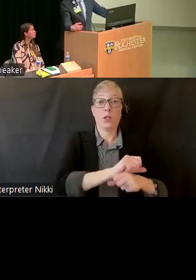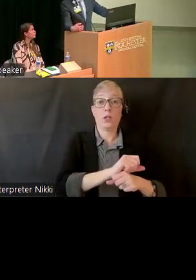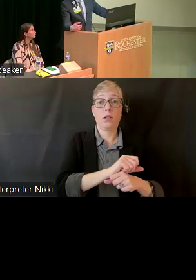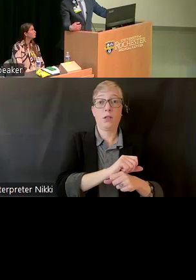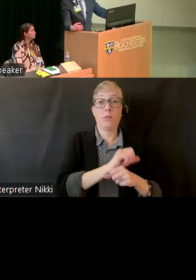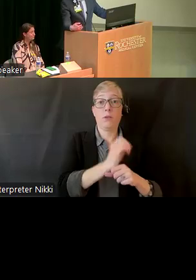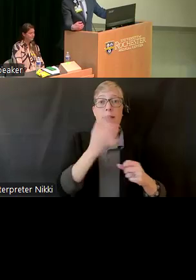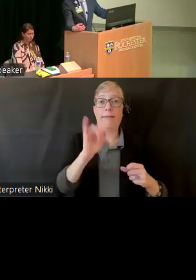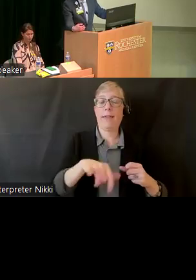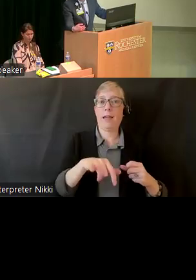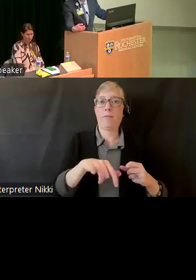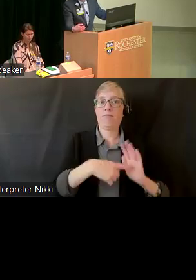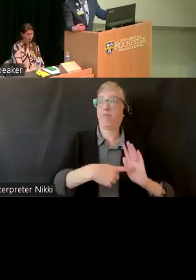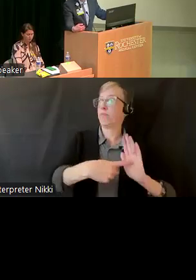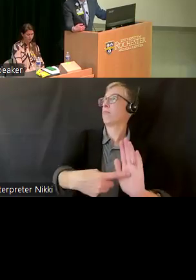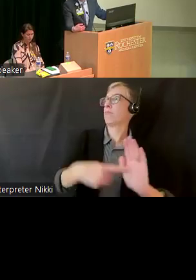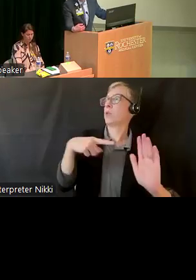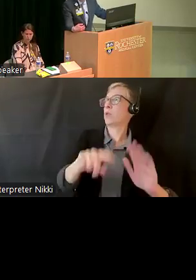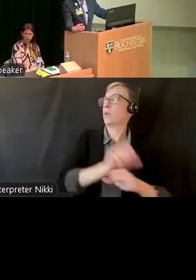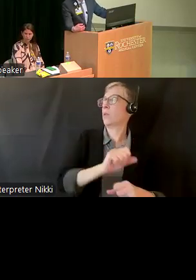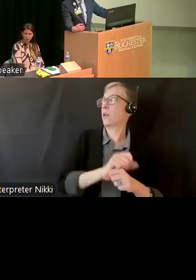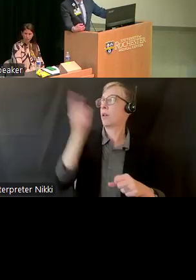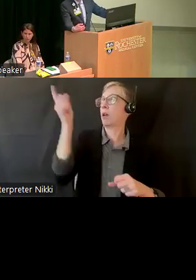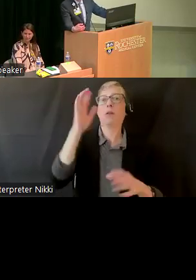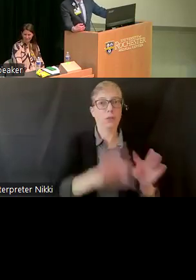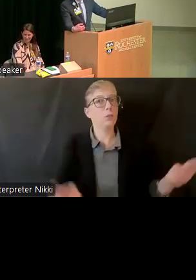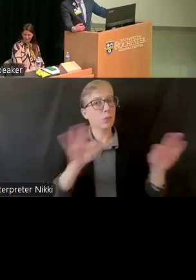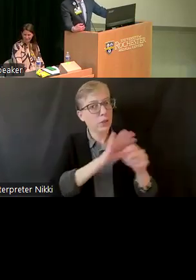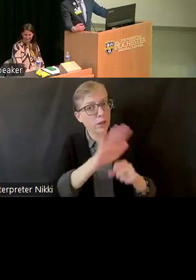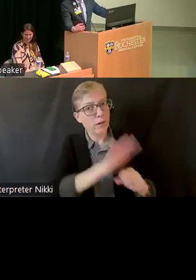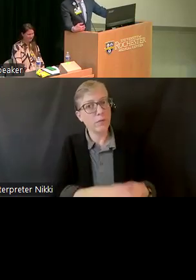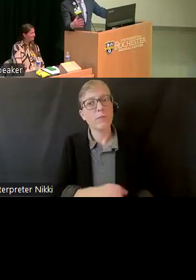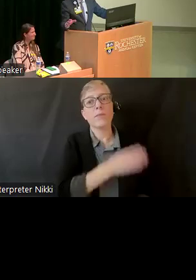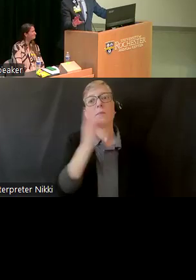time at work that this is important enough that that it's during that work time others don't want